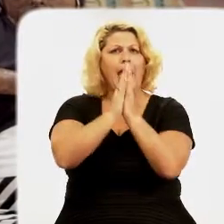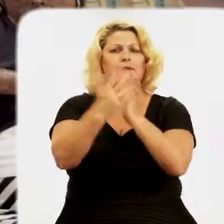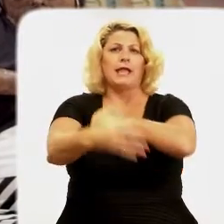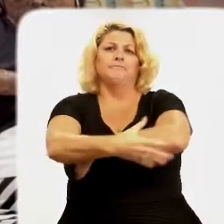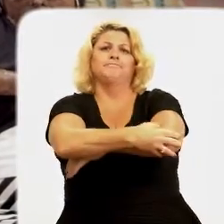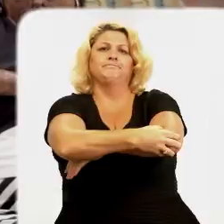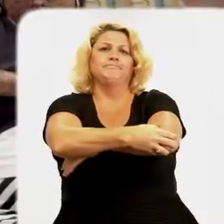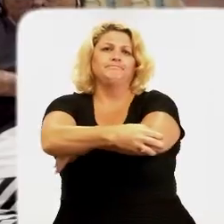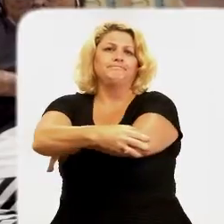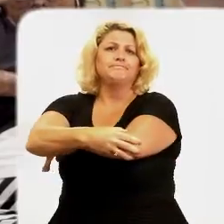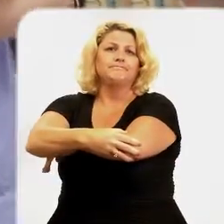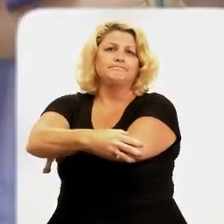to provide an elbow to help guide them.